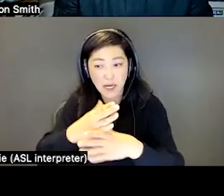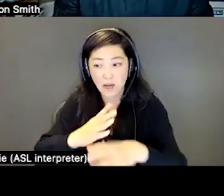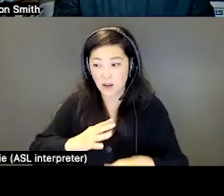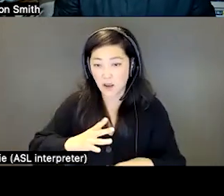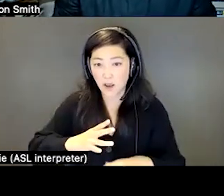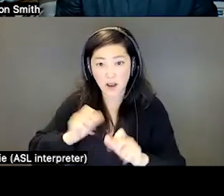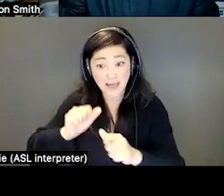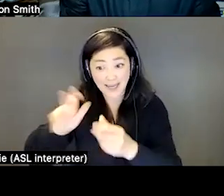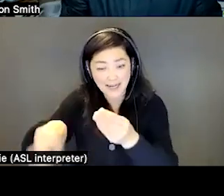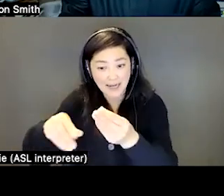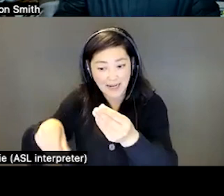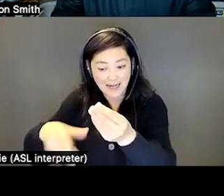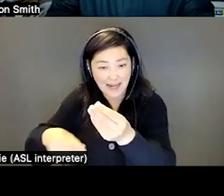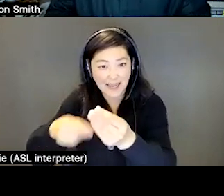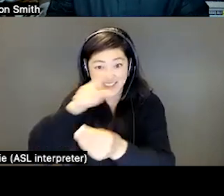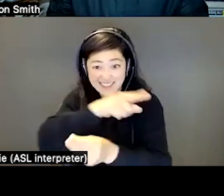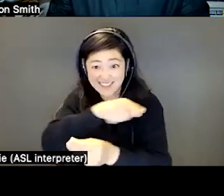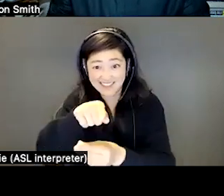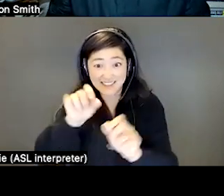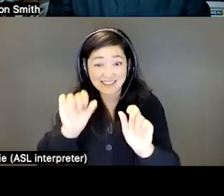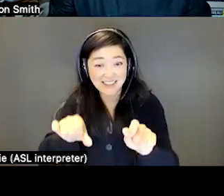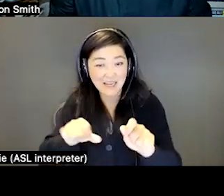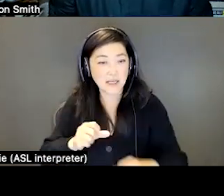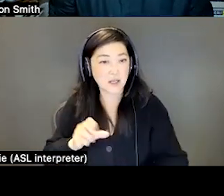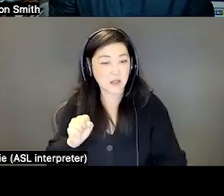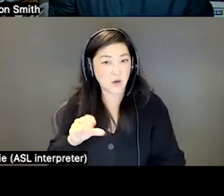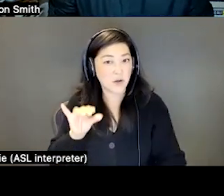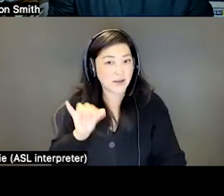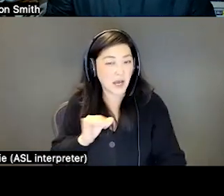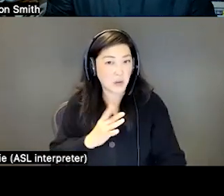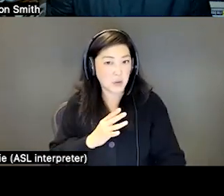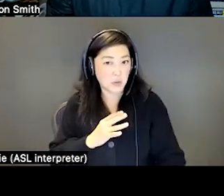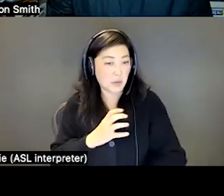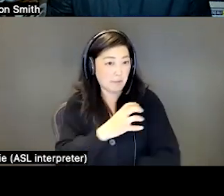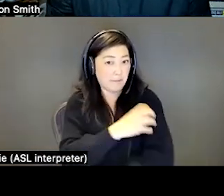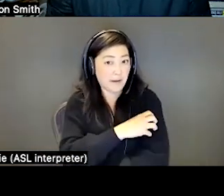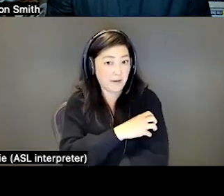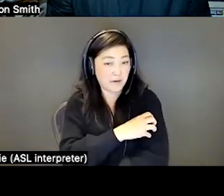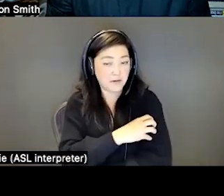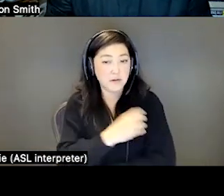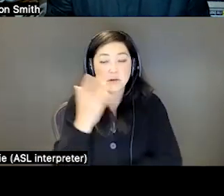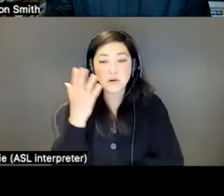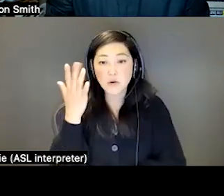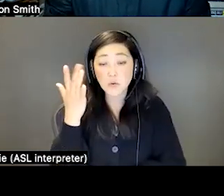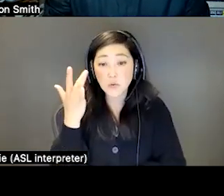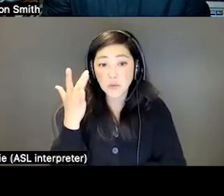And I think this is where it starts to get really powerful because our interaction with real human